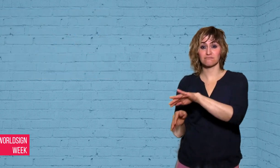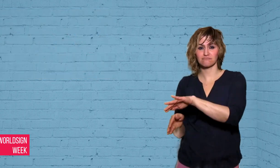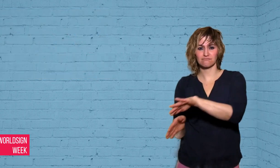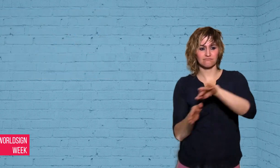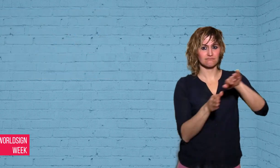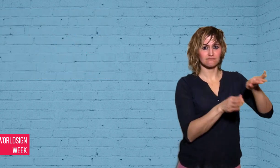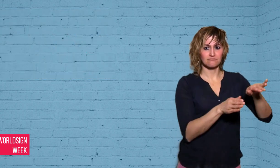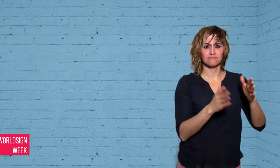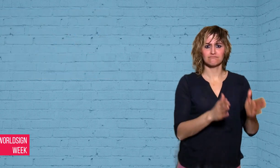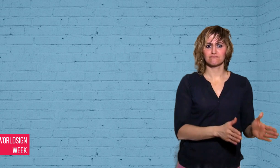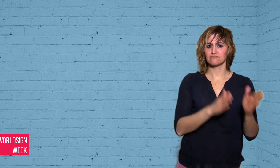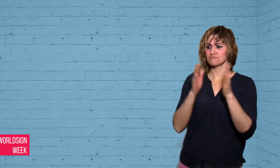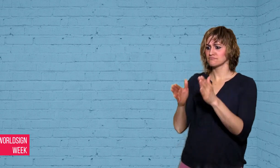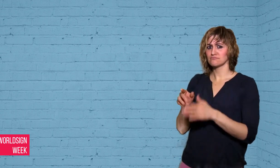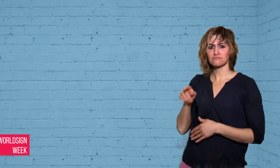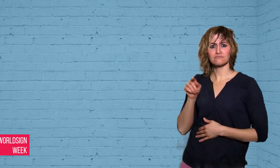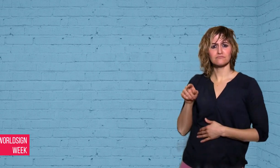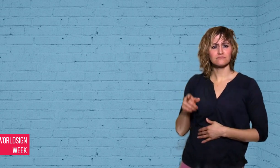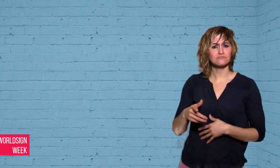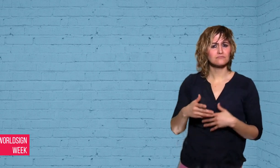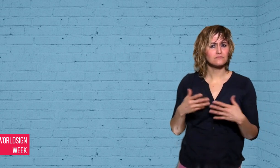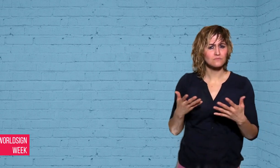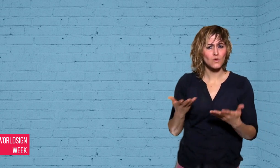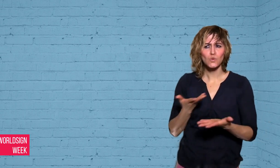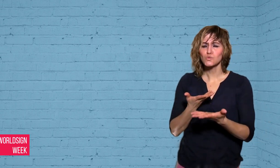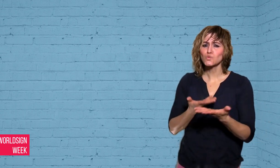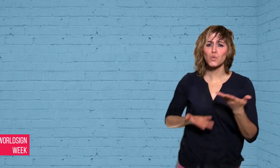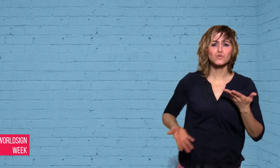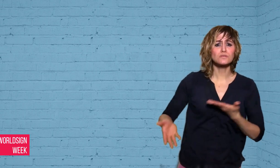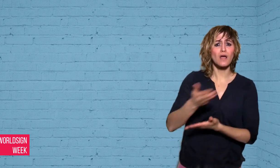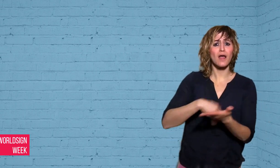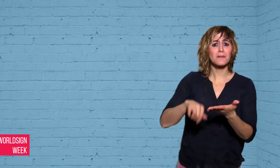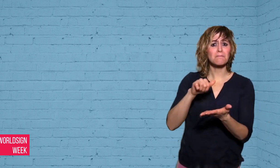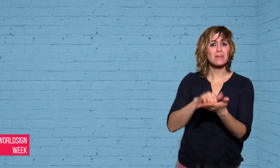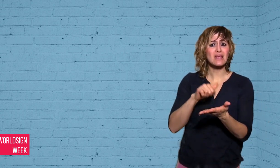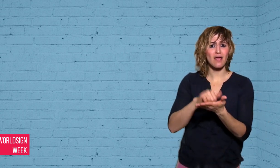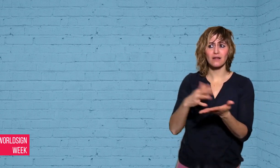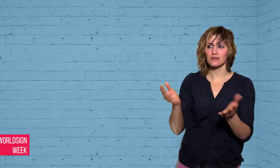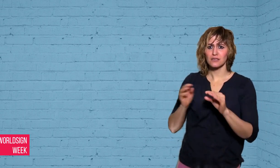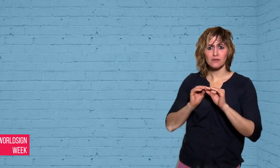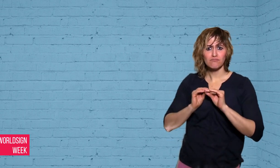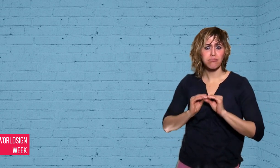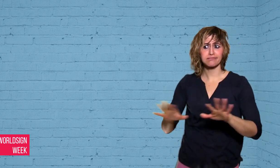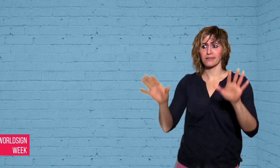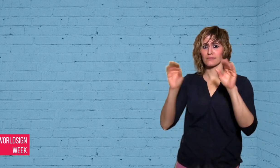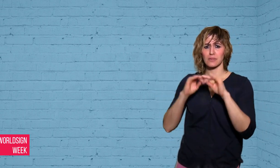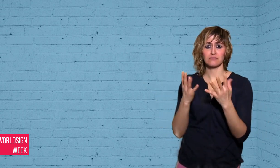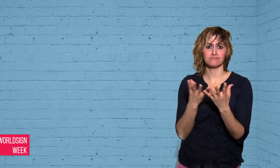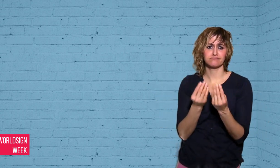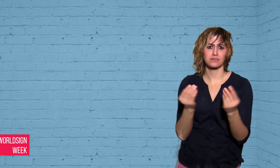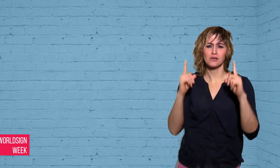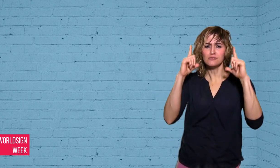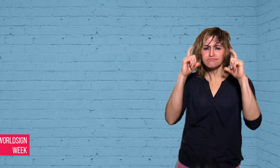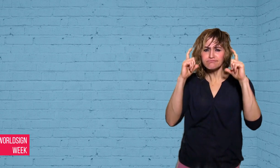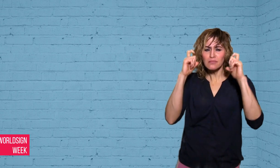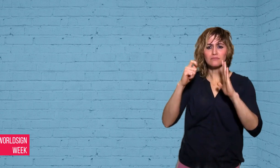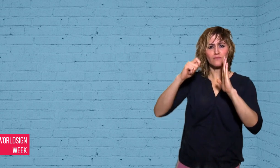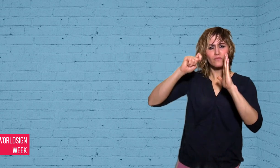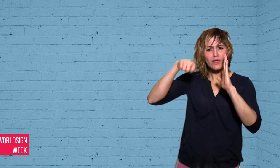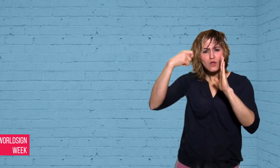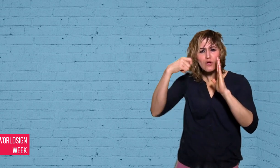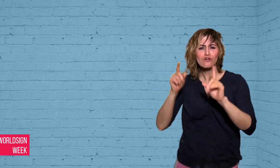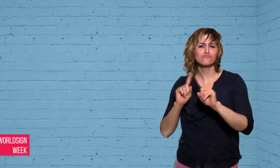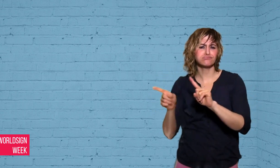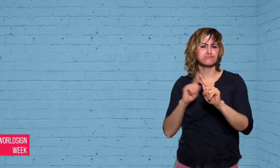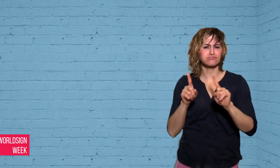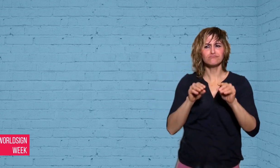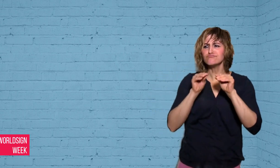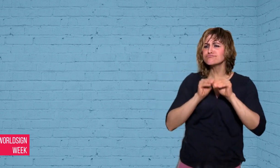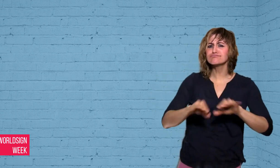Social media have many images and video of